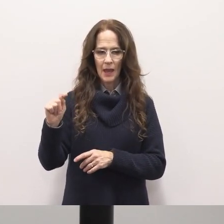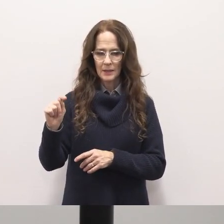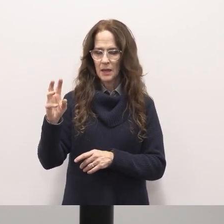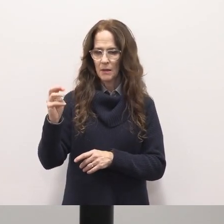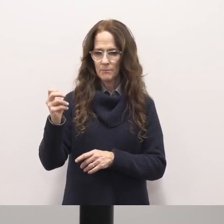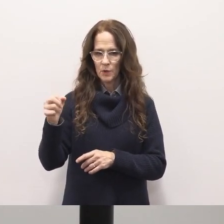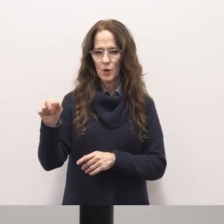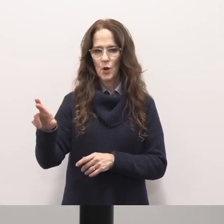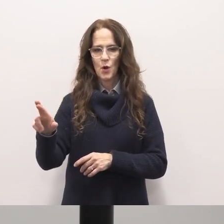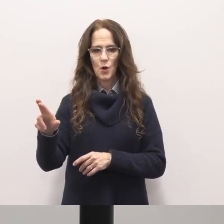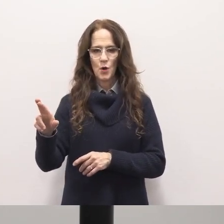Thank you.